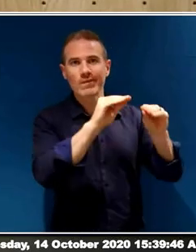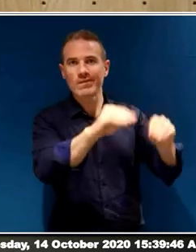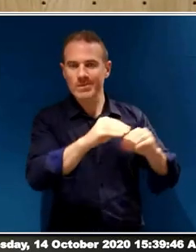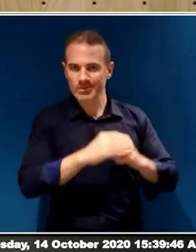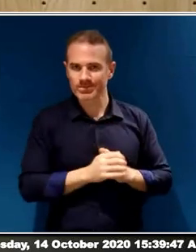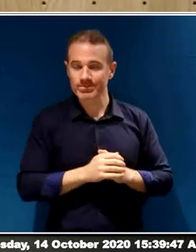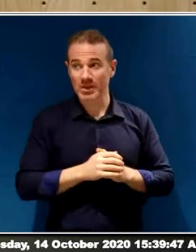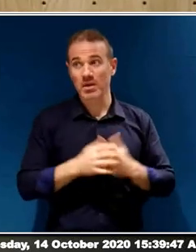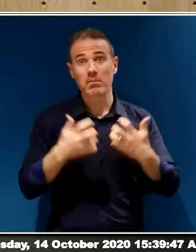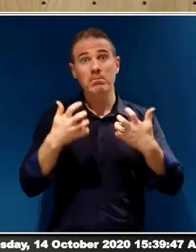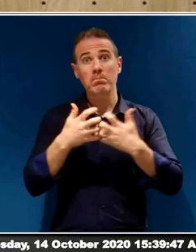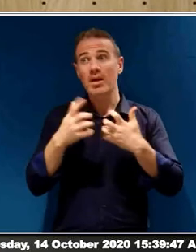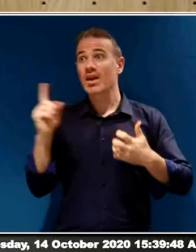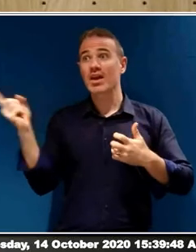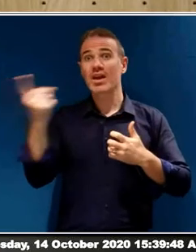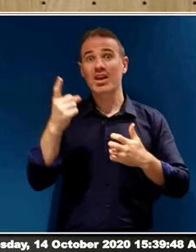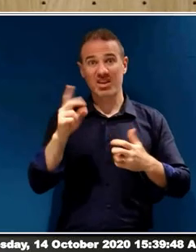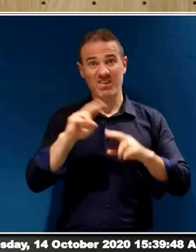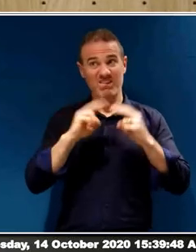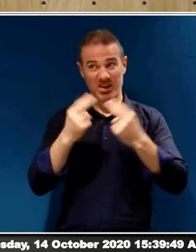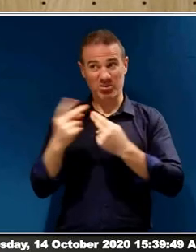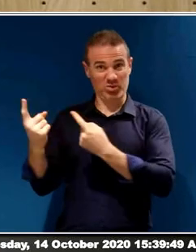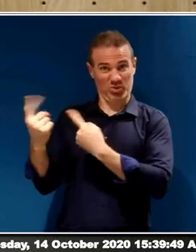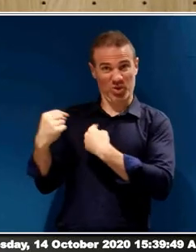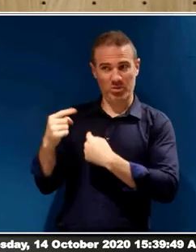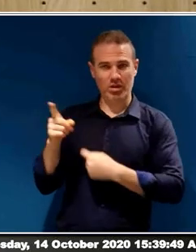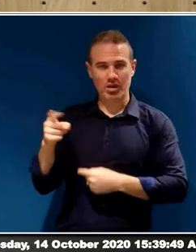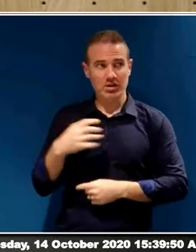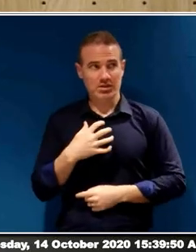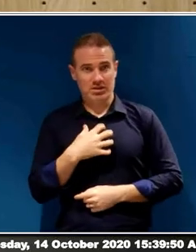about making complaints because they worry about the impact that that might